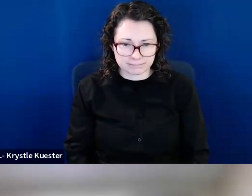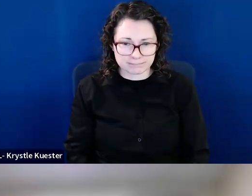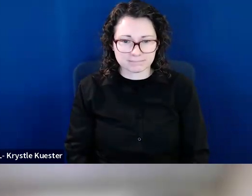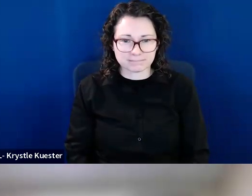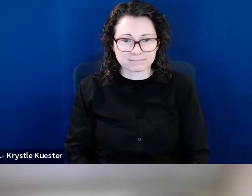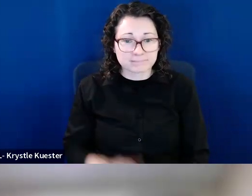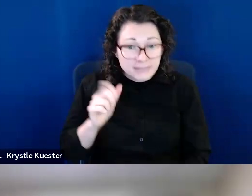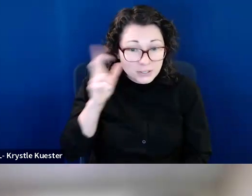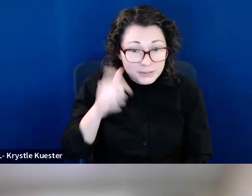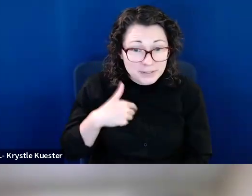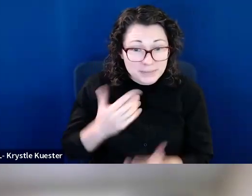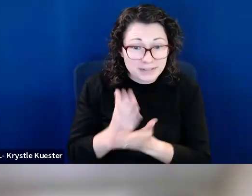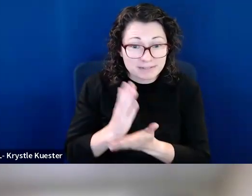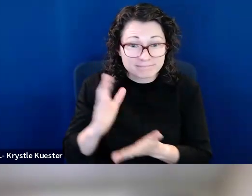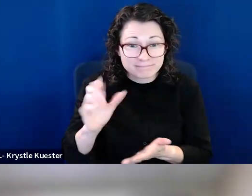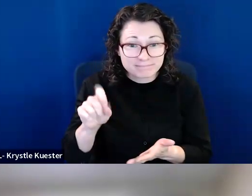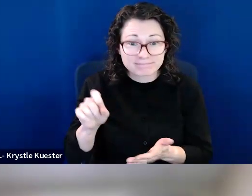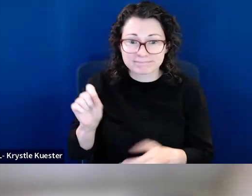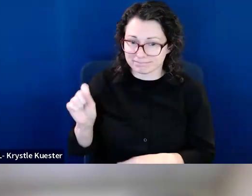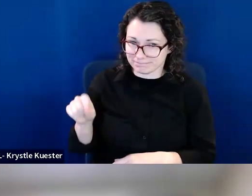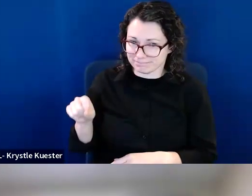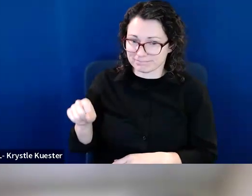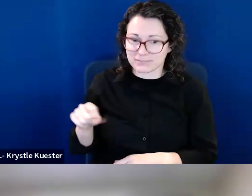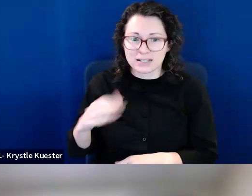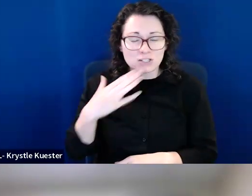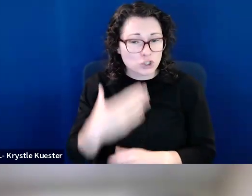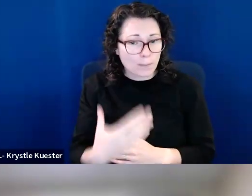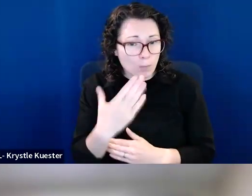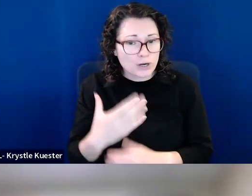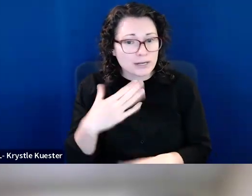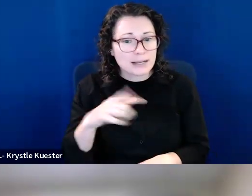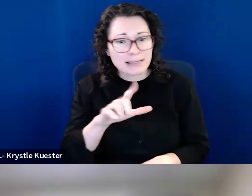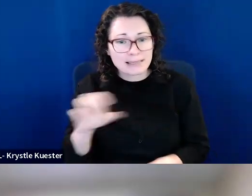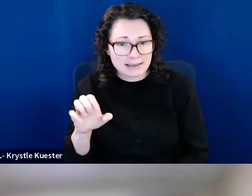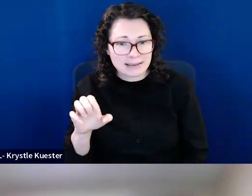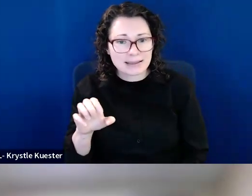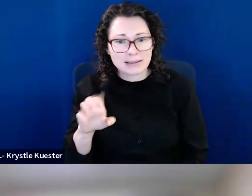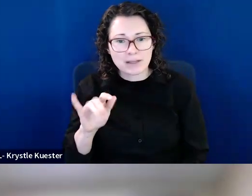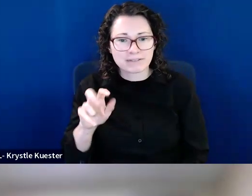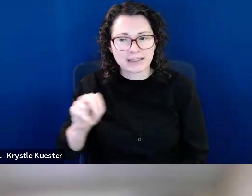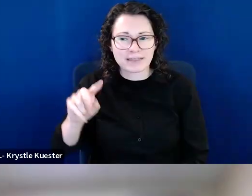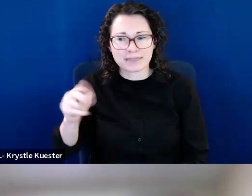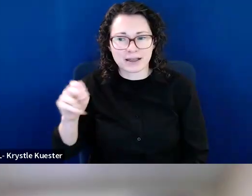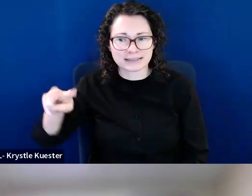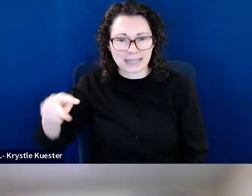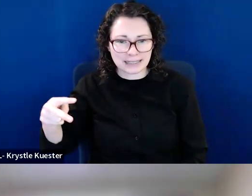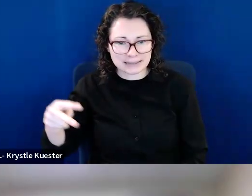Can you hear me? Yes. Good morning. My name is Le the second. I am Excuse me.